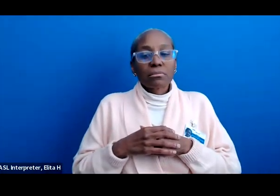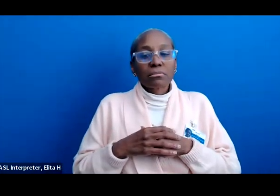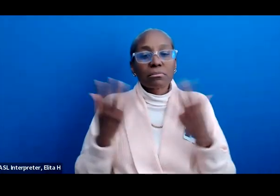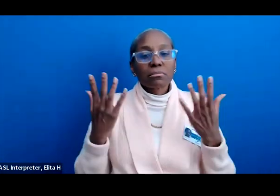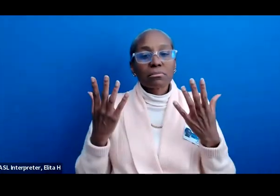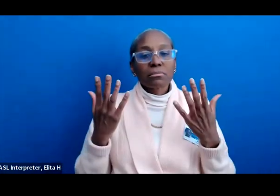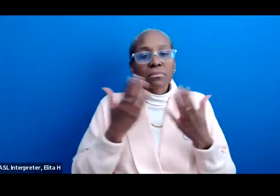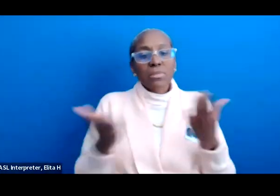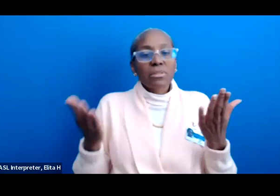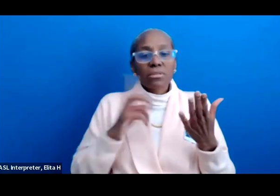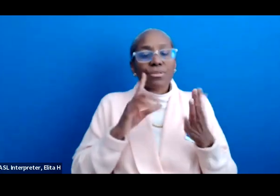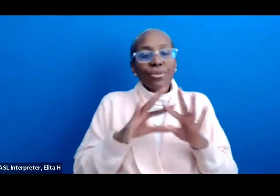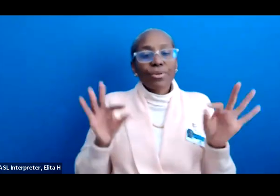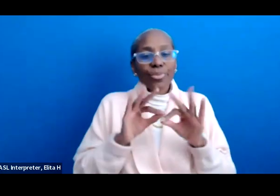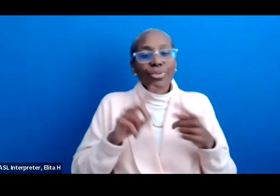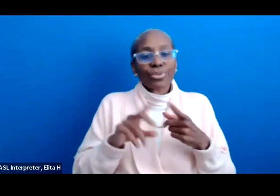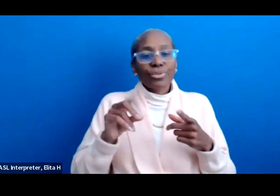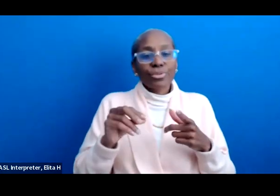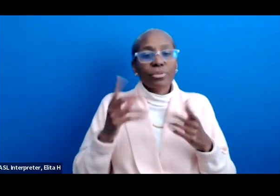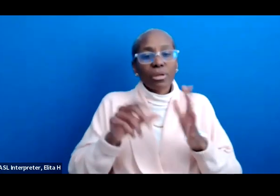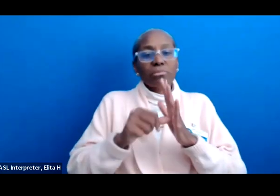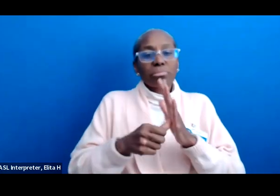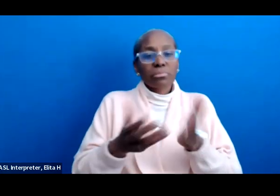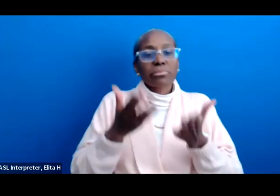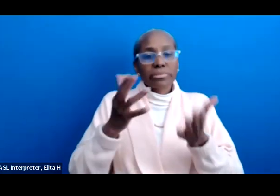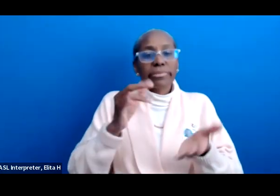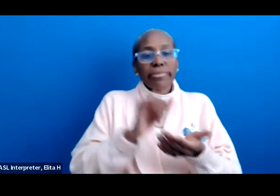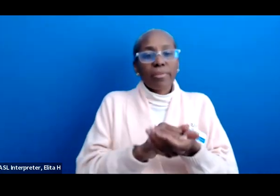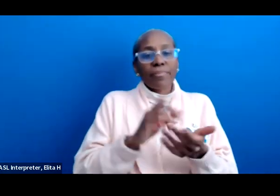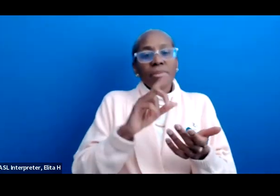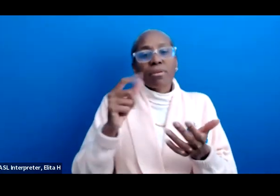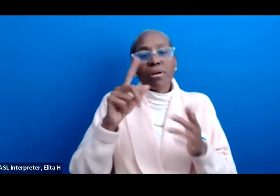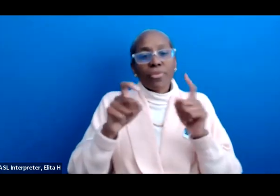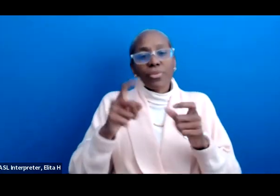These things are important to do. I highly recommend that. There are some other questions here.